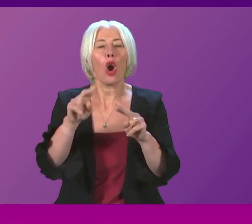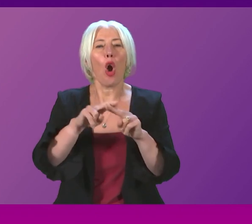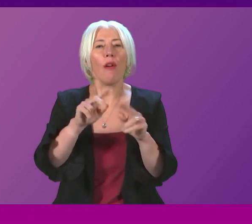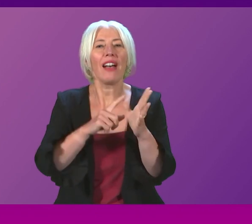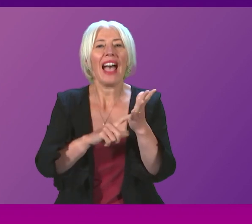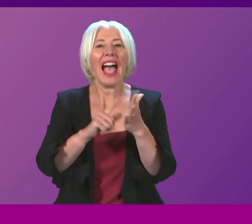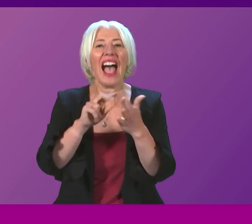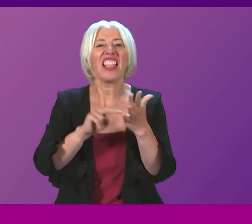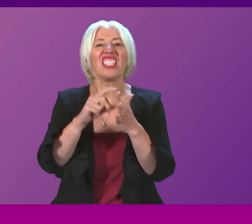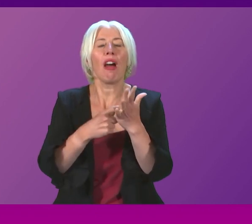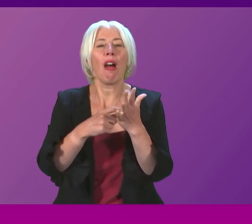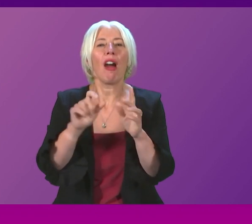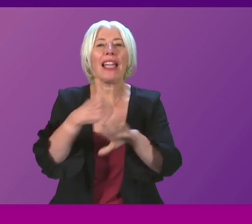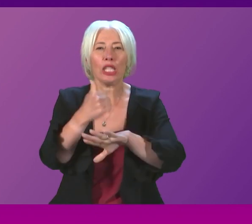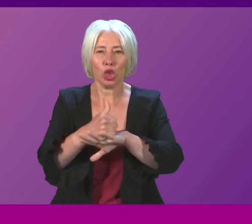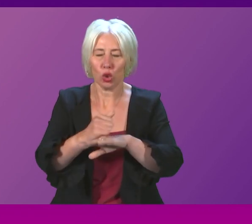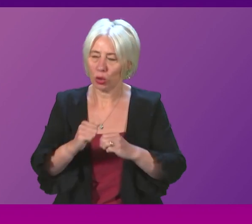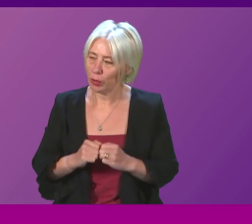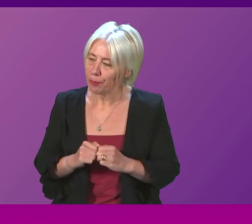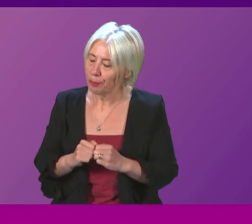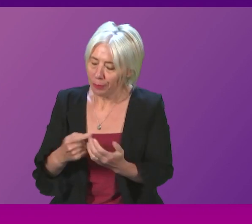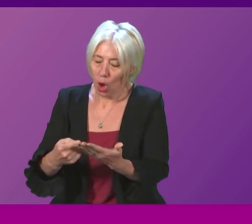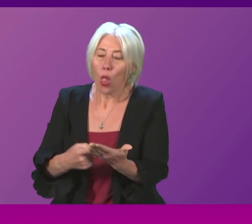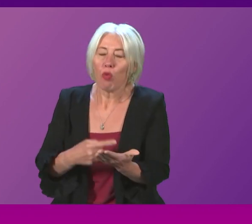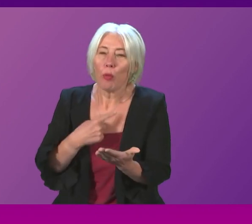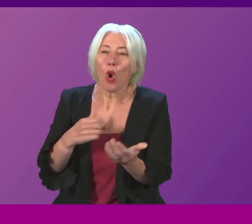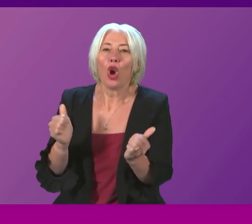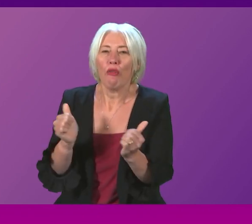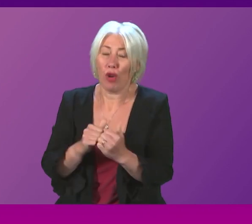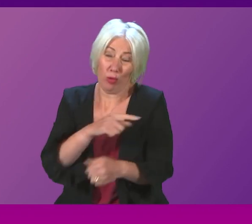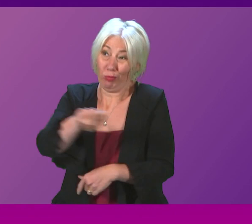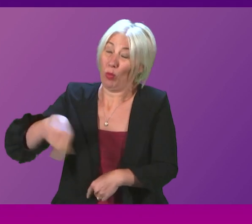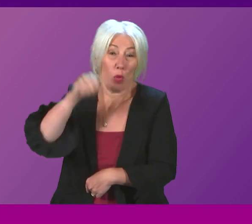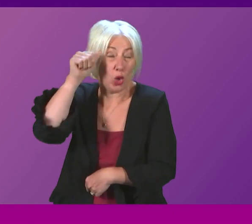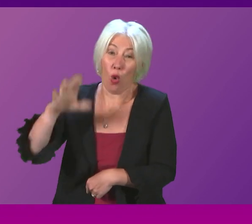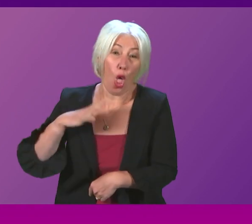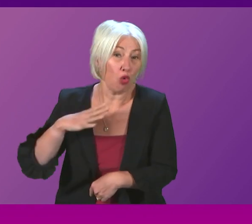The report confirms what I suspect most of us already know, which is that socioeconomic